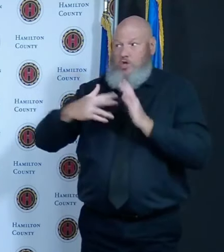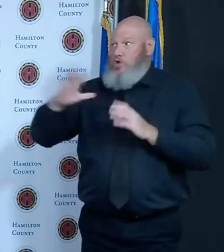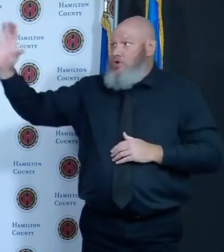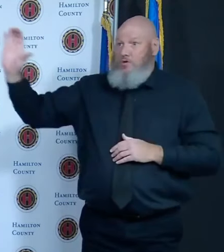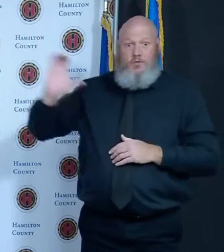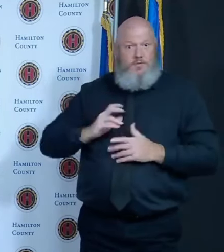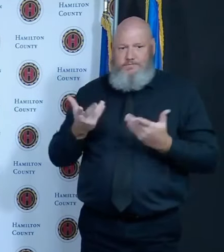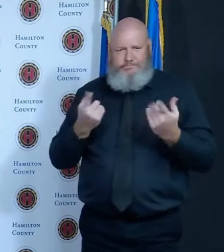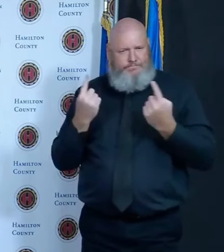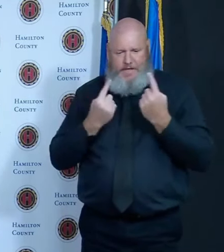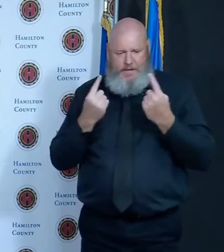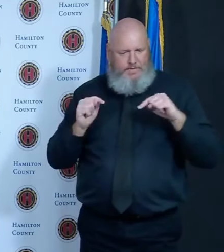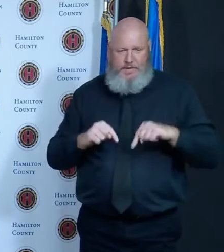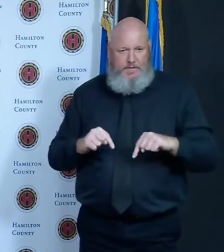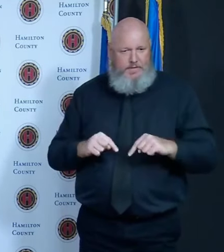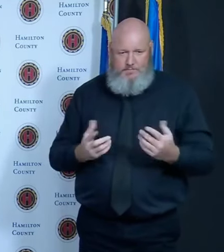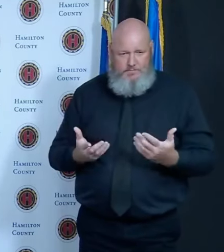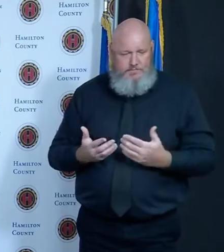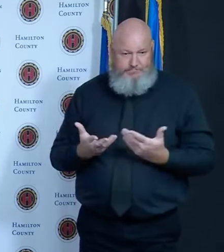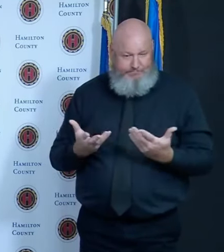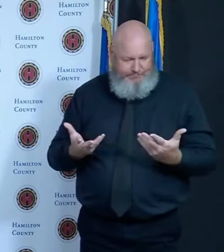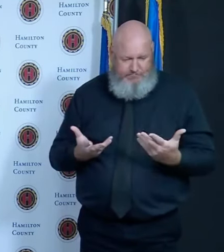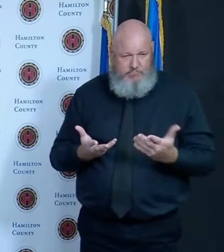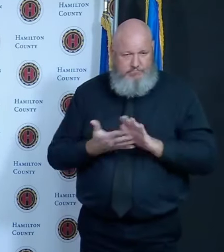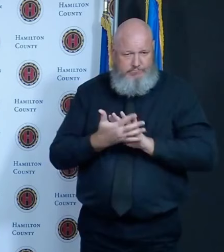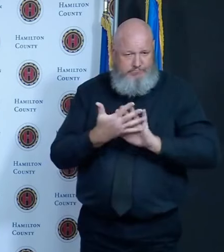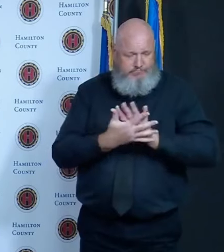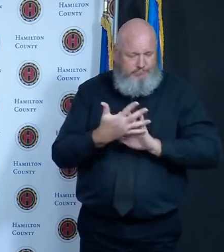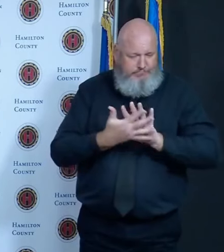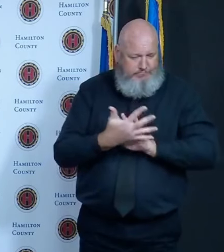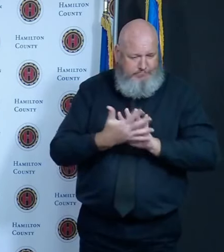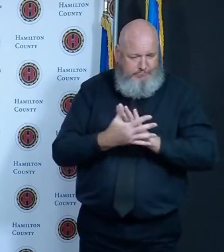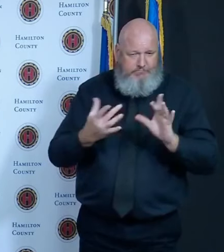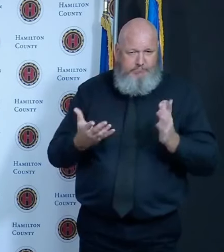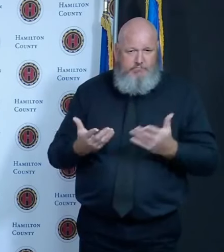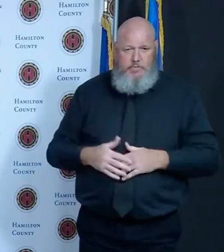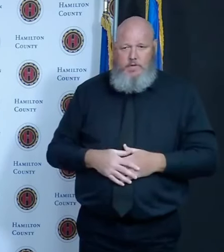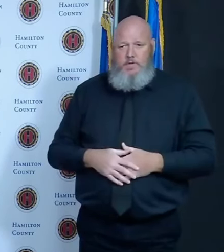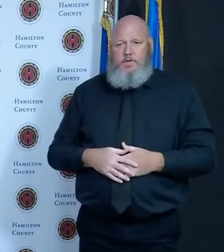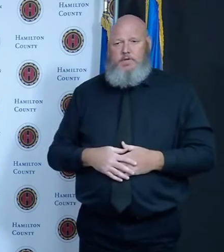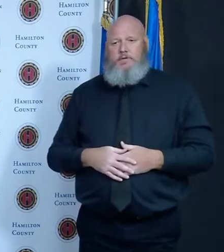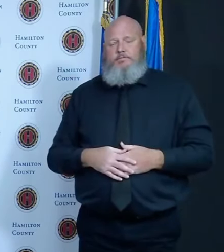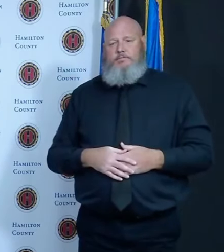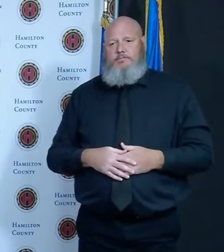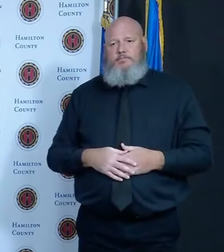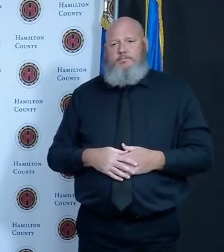this point I can tell you that they are there is a group of people working